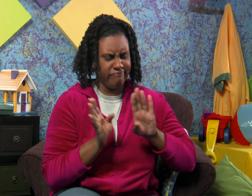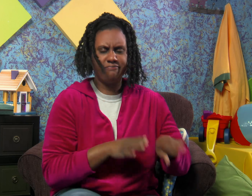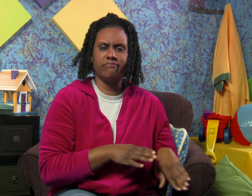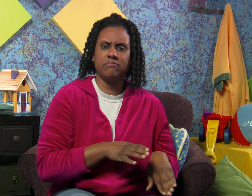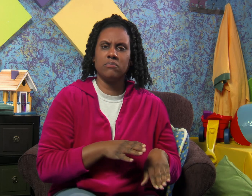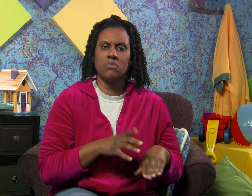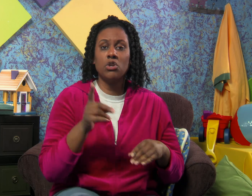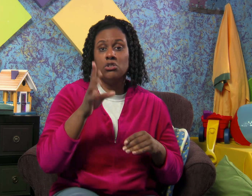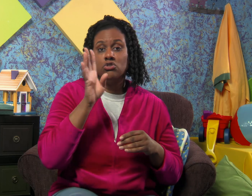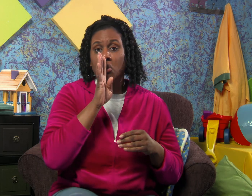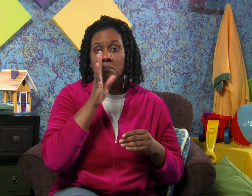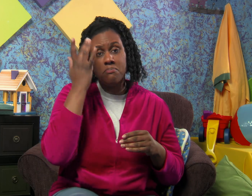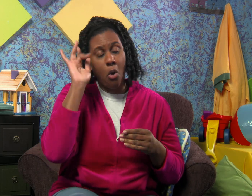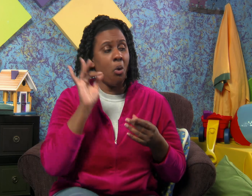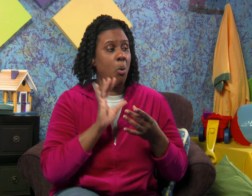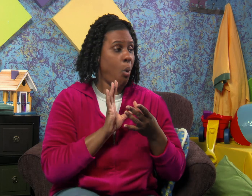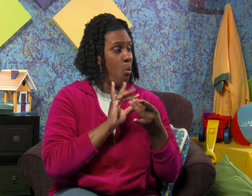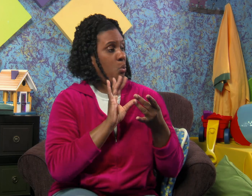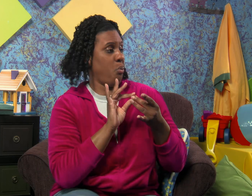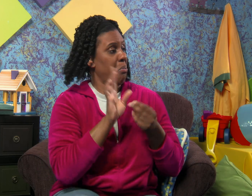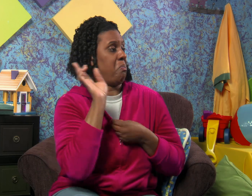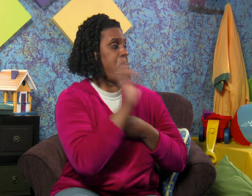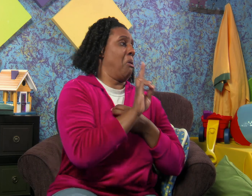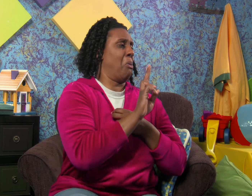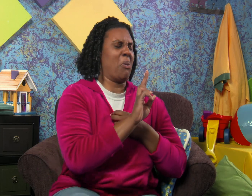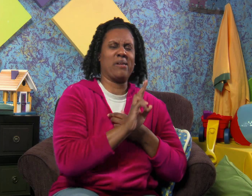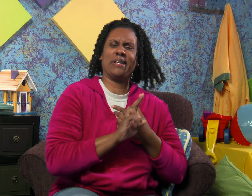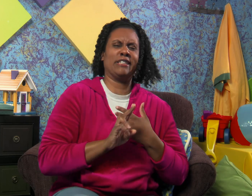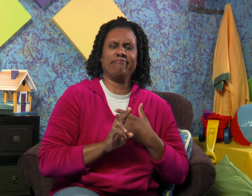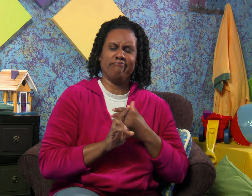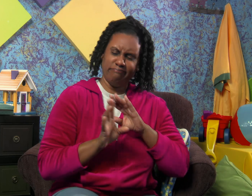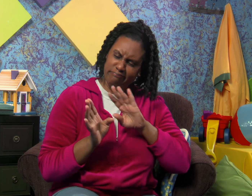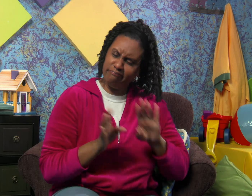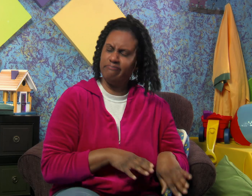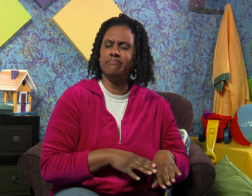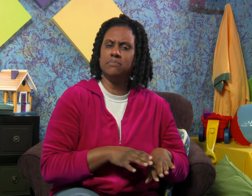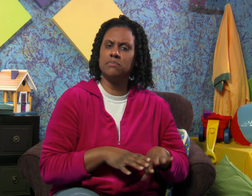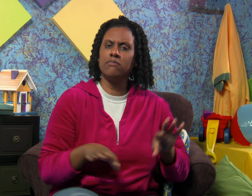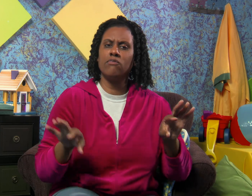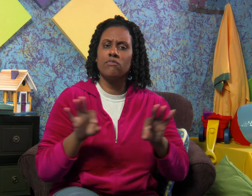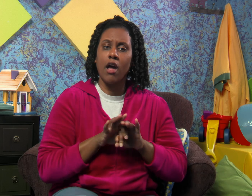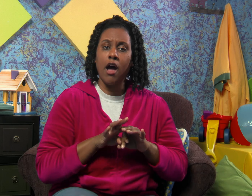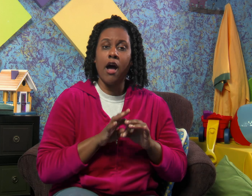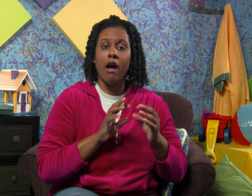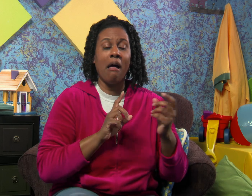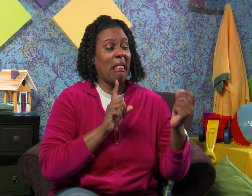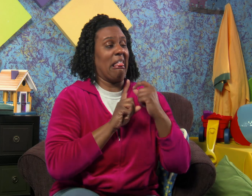OR SAY SOMETHING NASTY -- DON'T DO THAT. IGNORE THEIR COMMENTS.